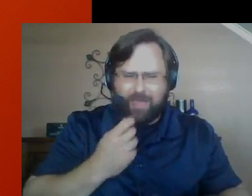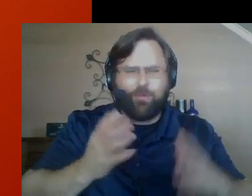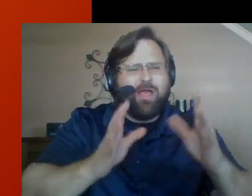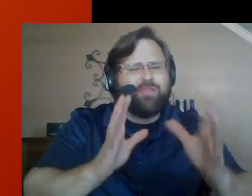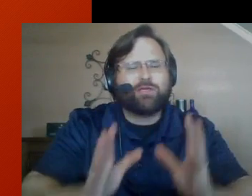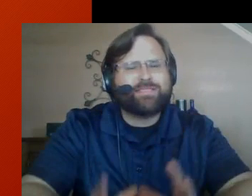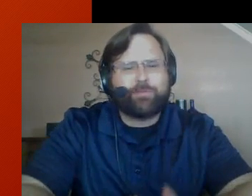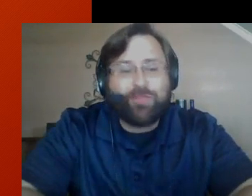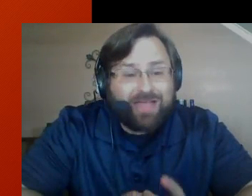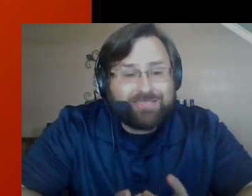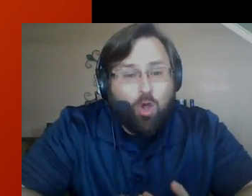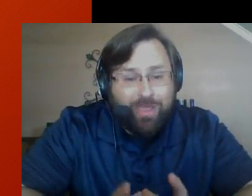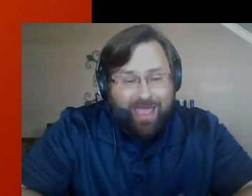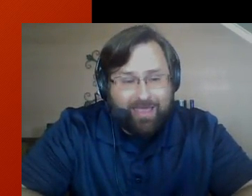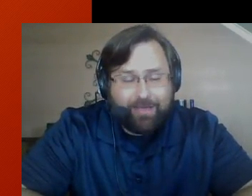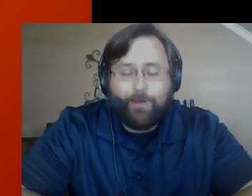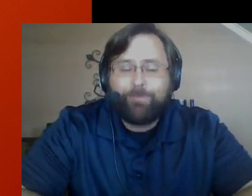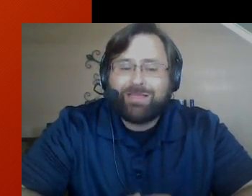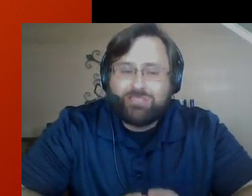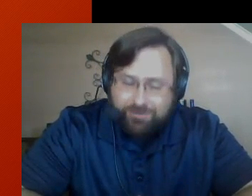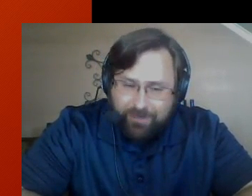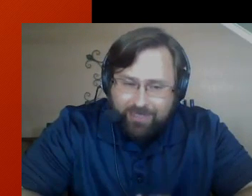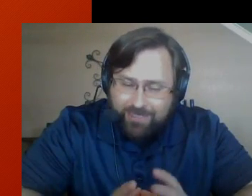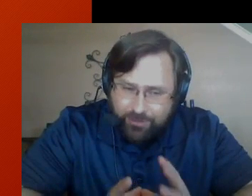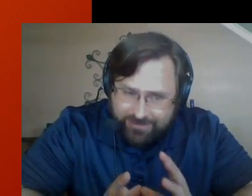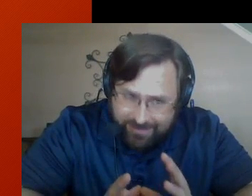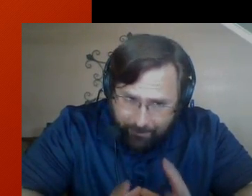Apple they look similar that's okay just because they look similar